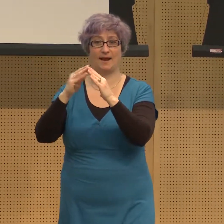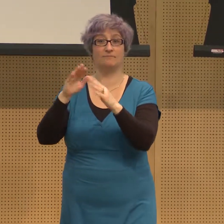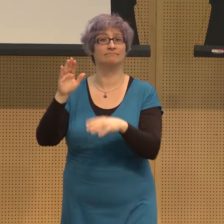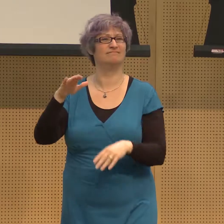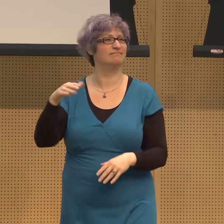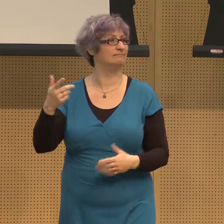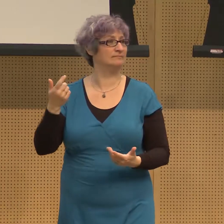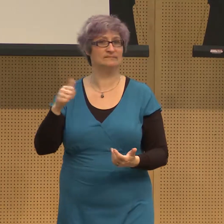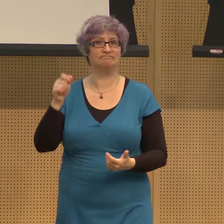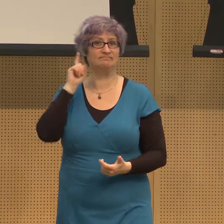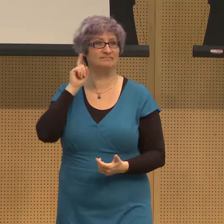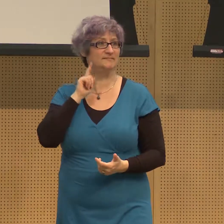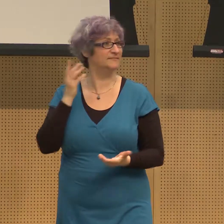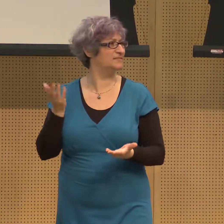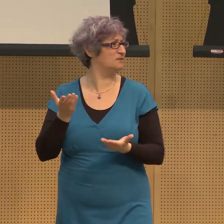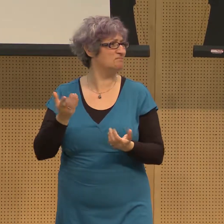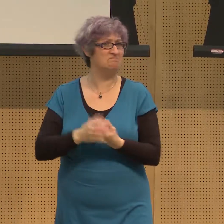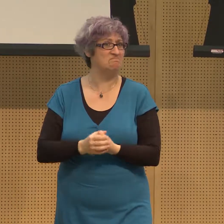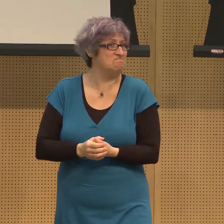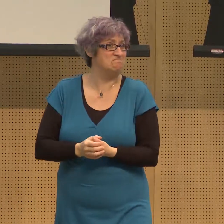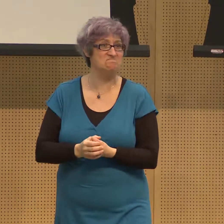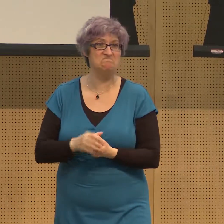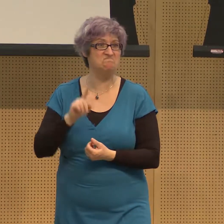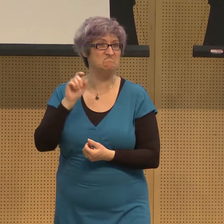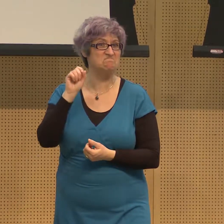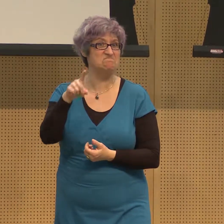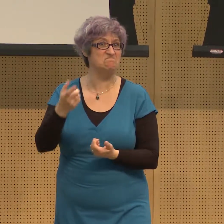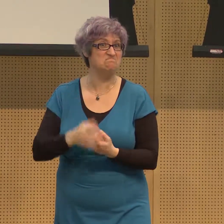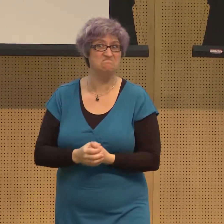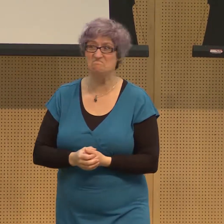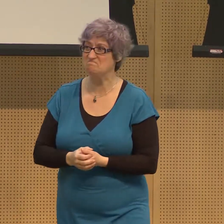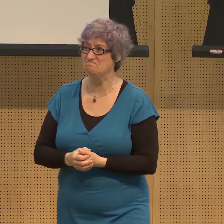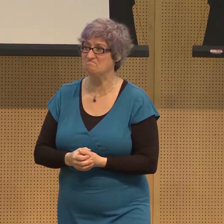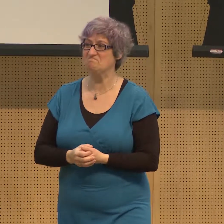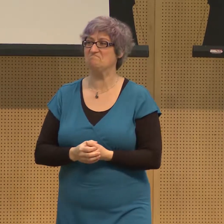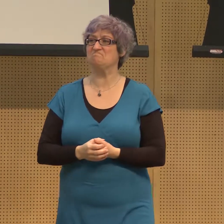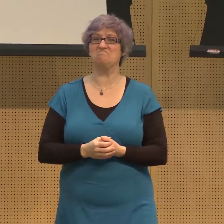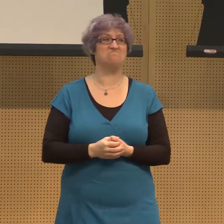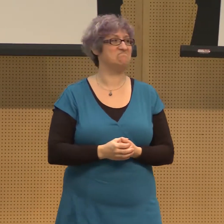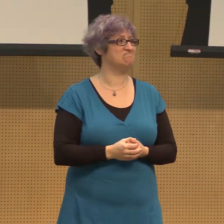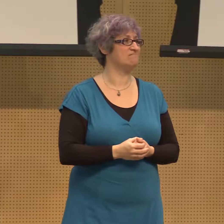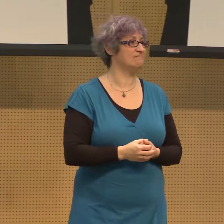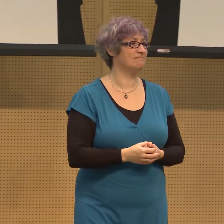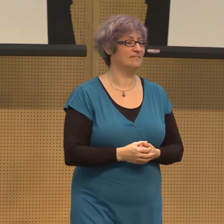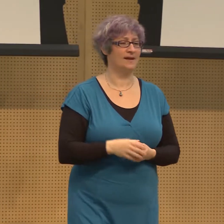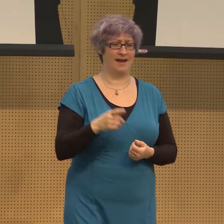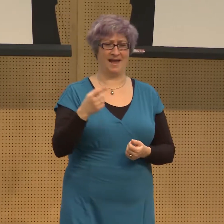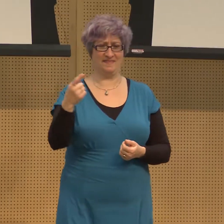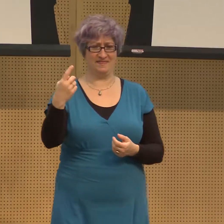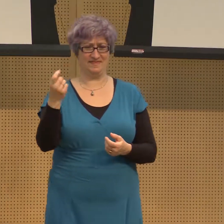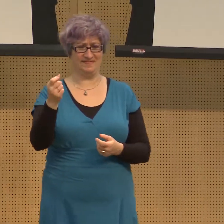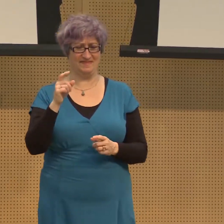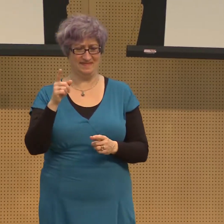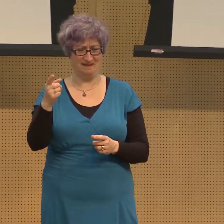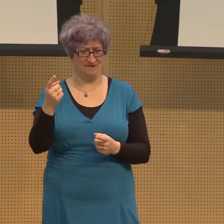until we got to town. We would ask if there were any deaf people around.